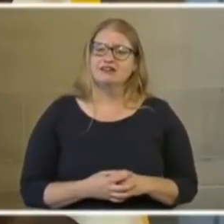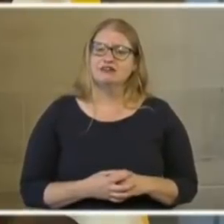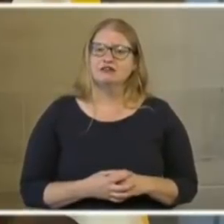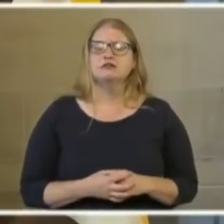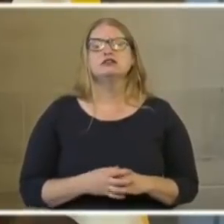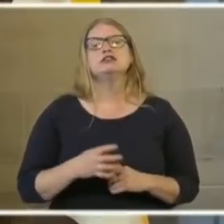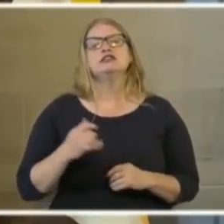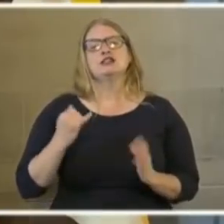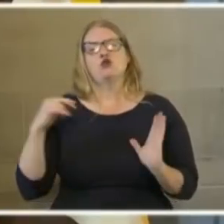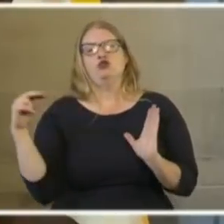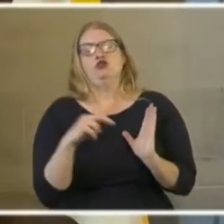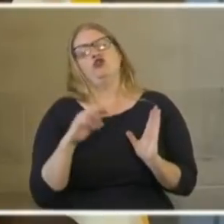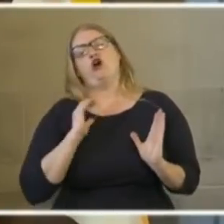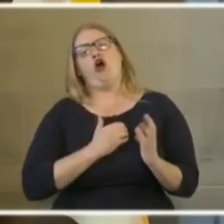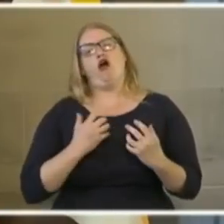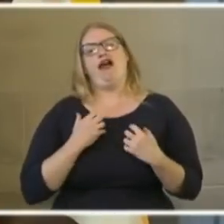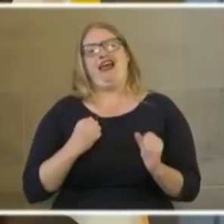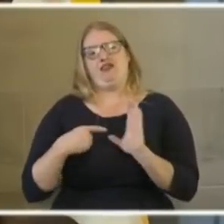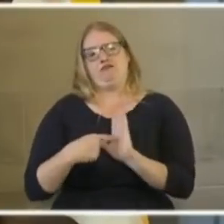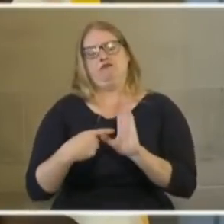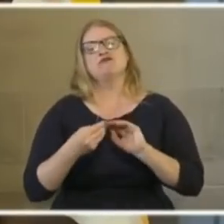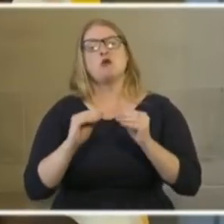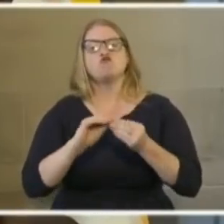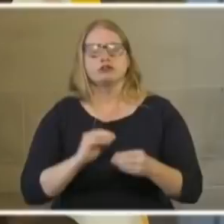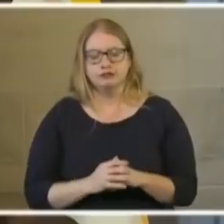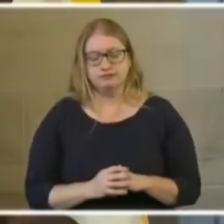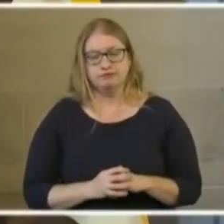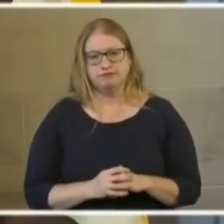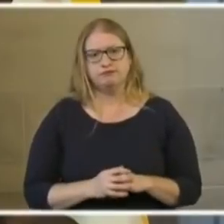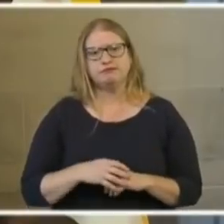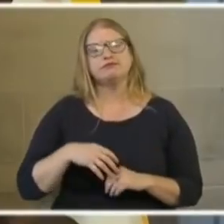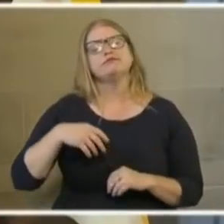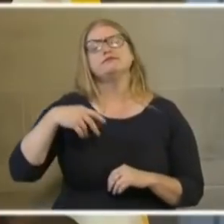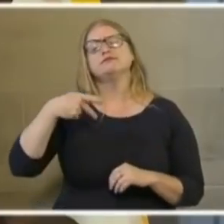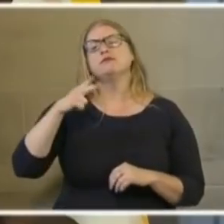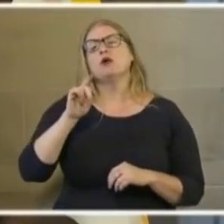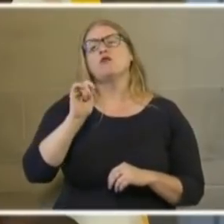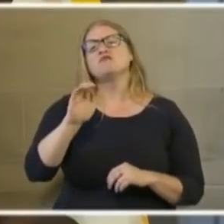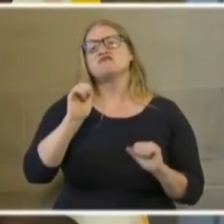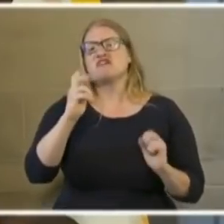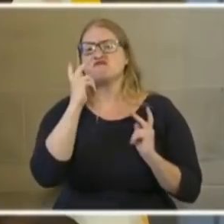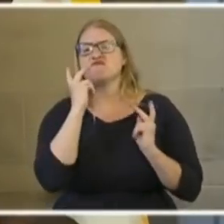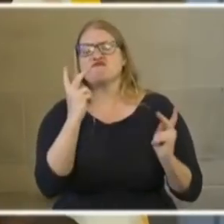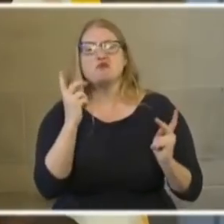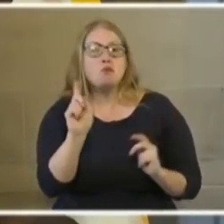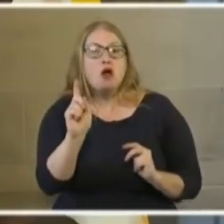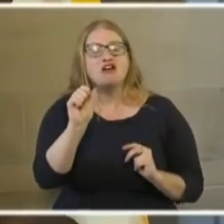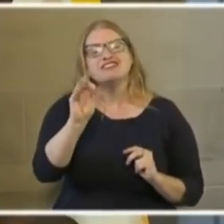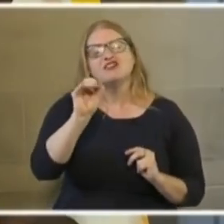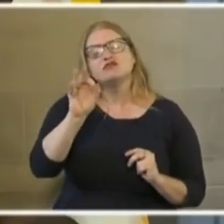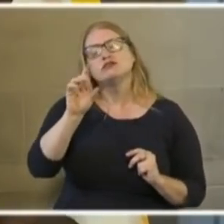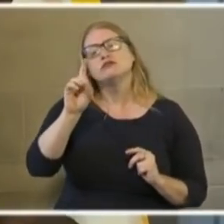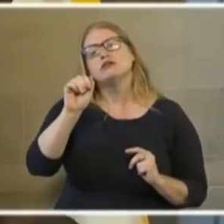HOW SERIOUS AND PRECARIOUS SITUATION IS. LET'S LOOK AT OUR HEALTH